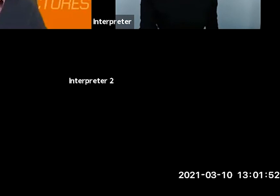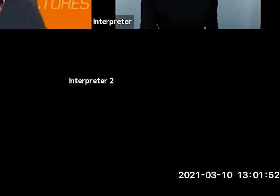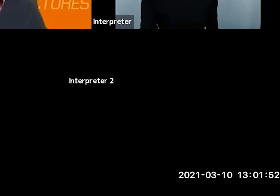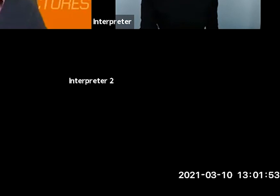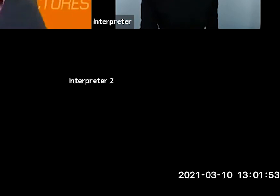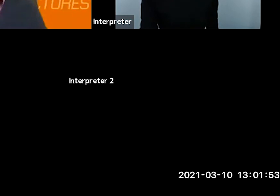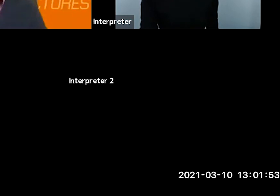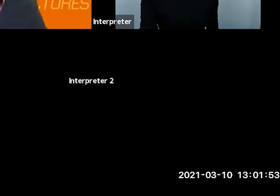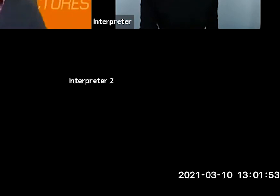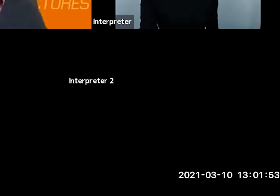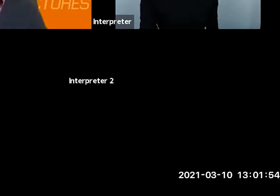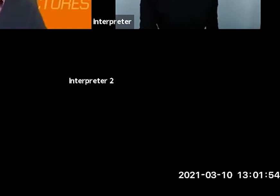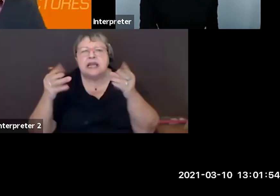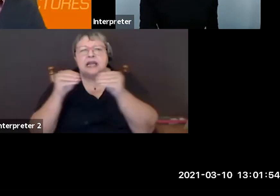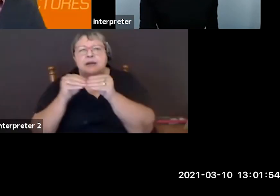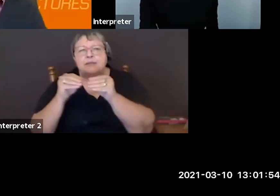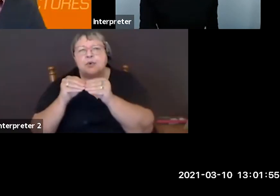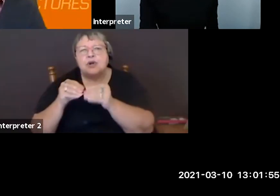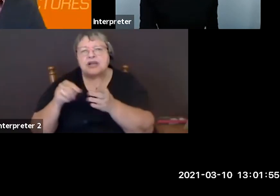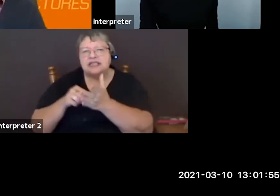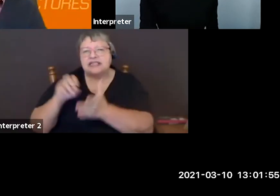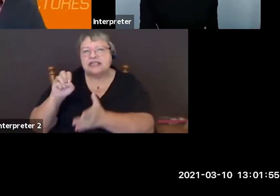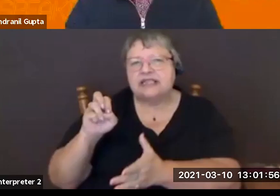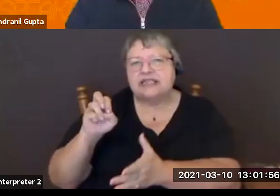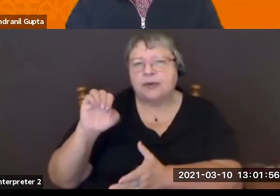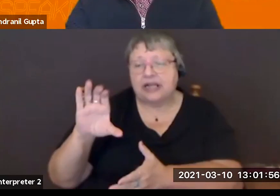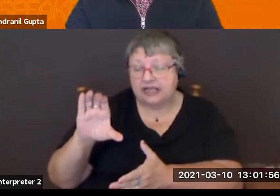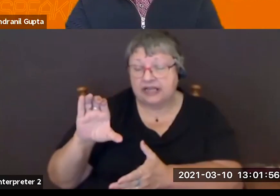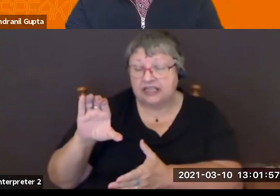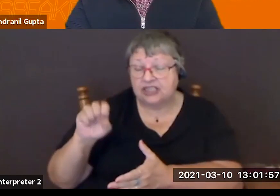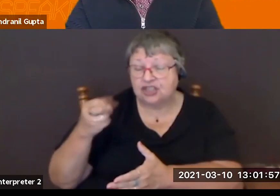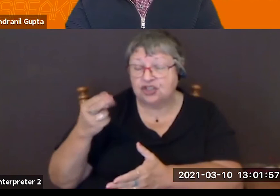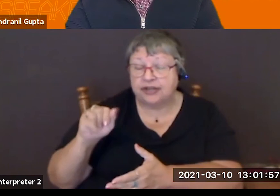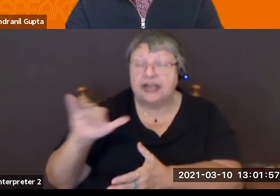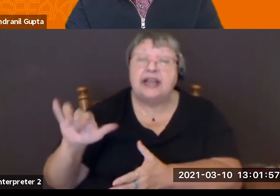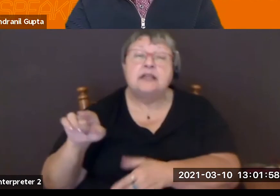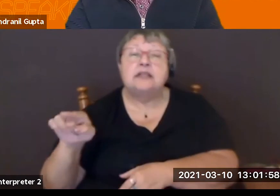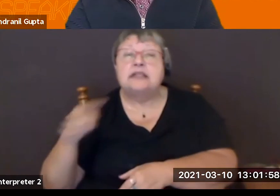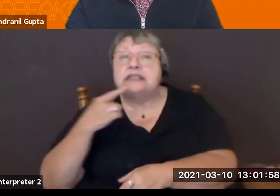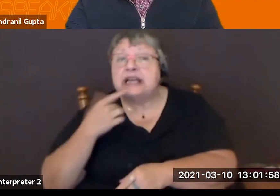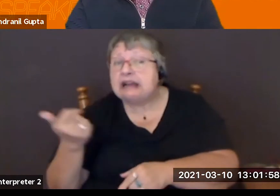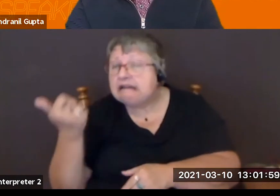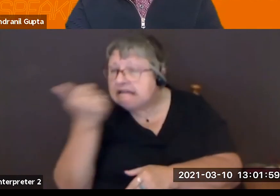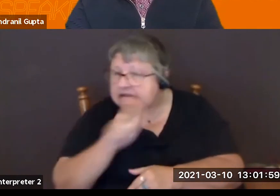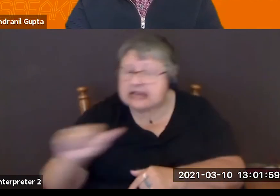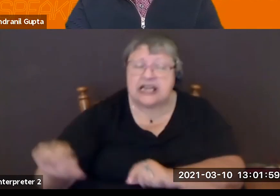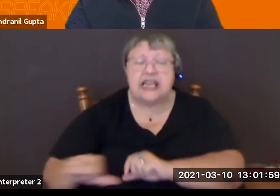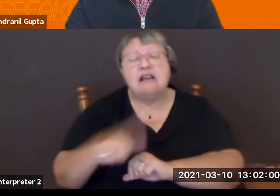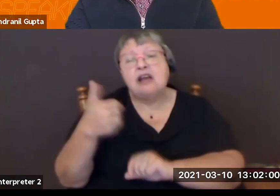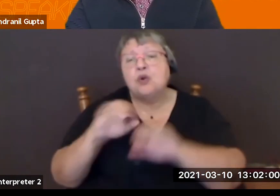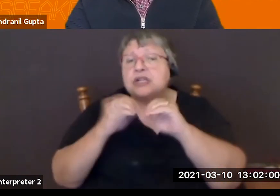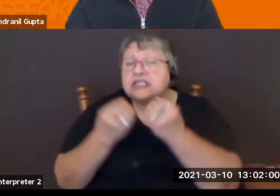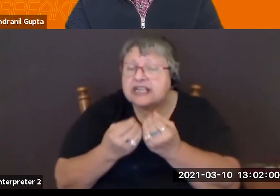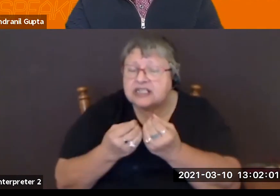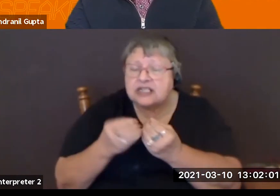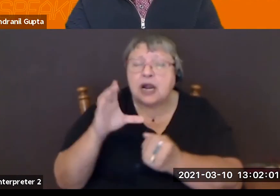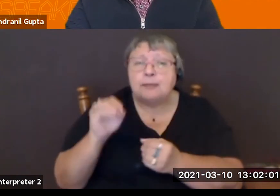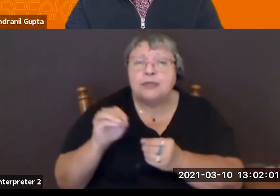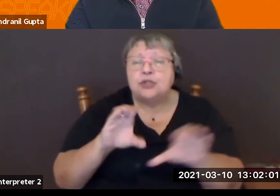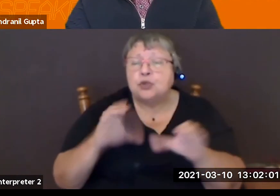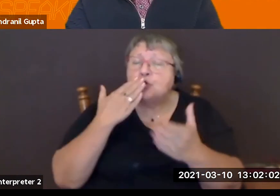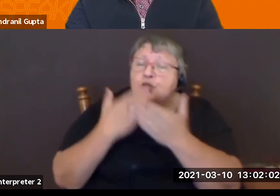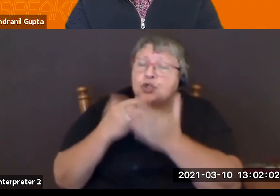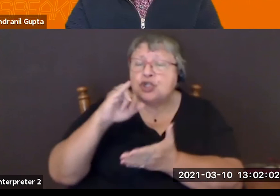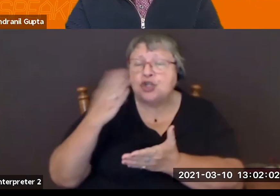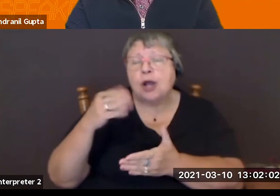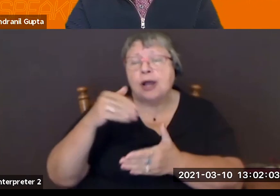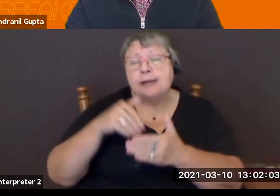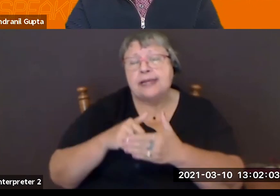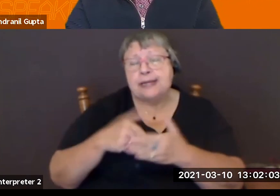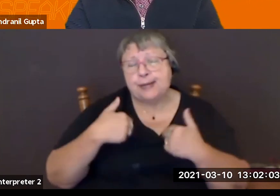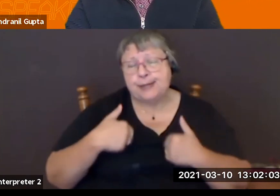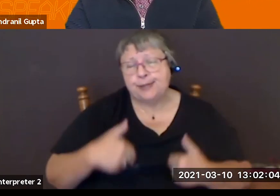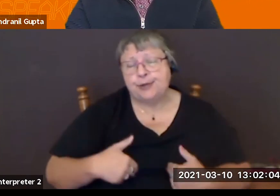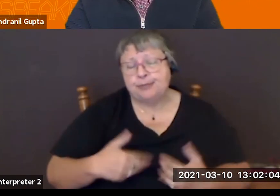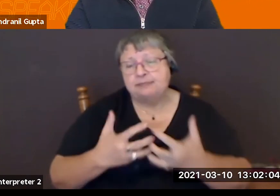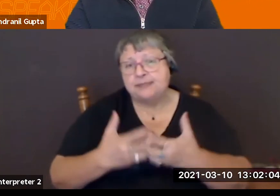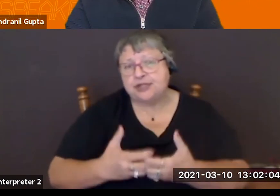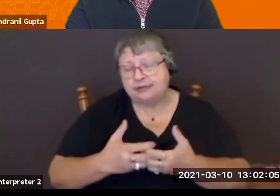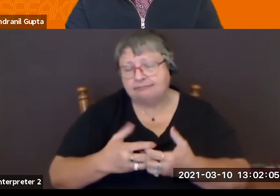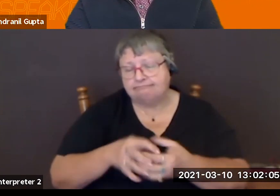This one is by Eric sheet and asks, Are there any other organizations companies that do a good job and human machine governance.